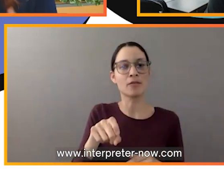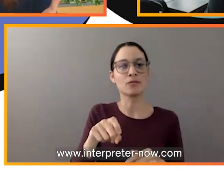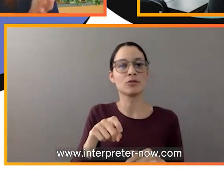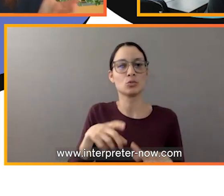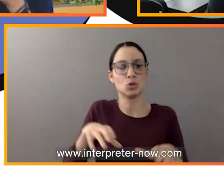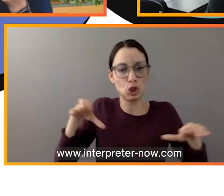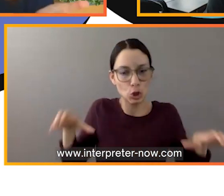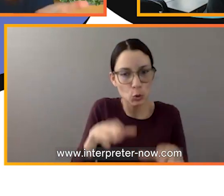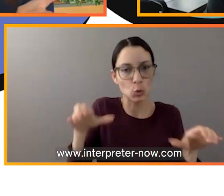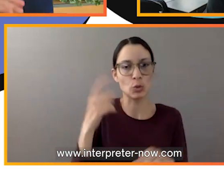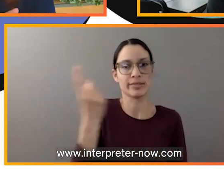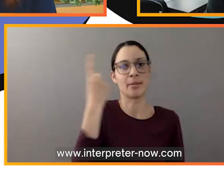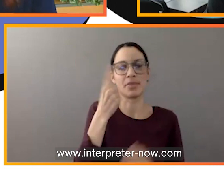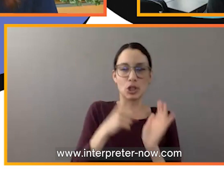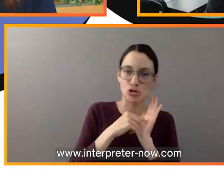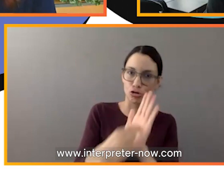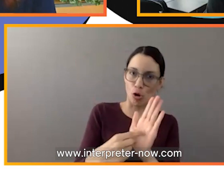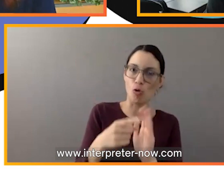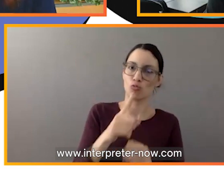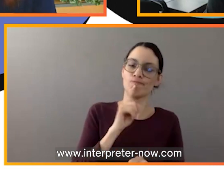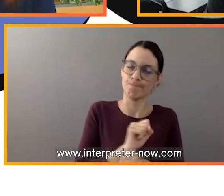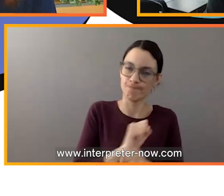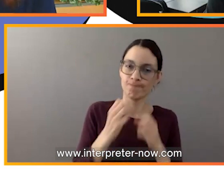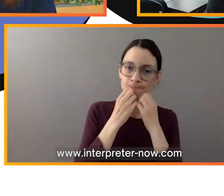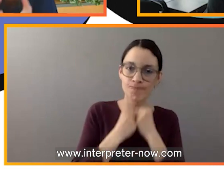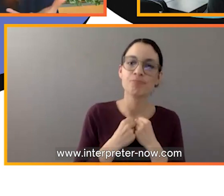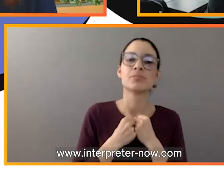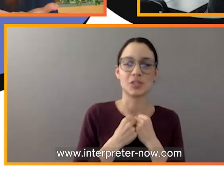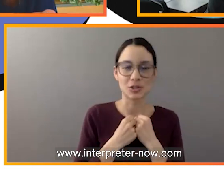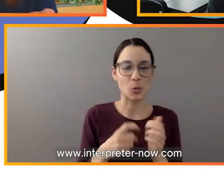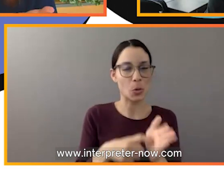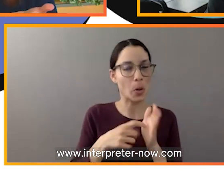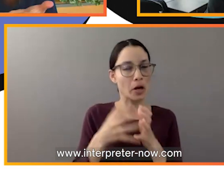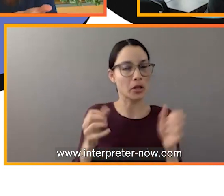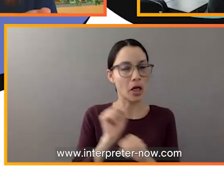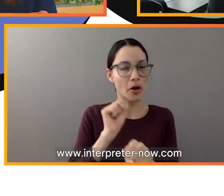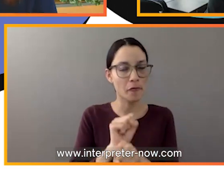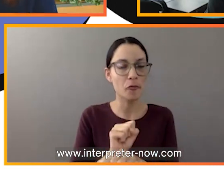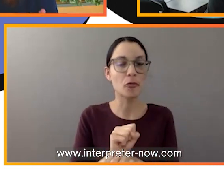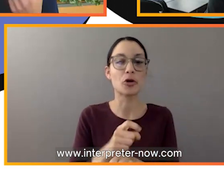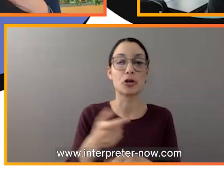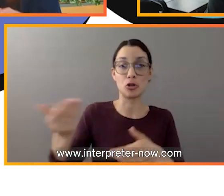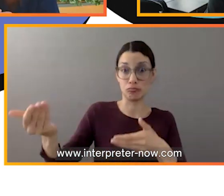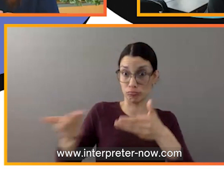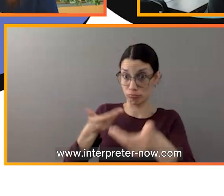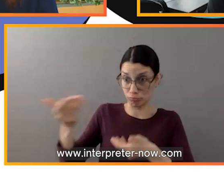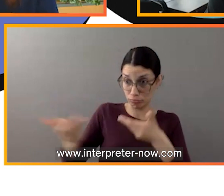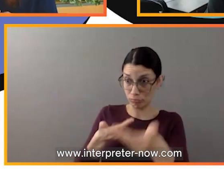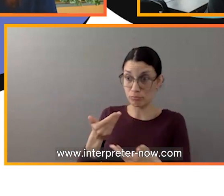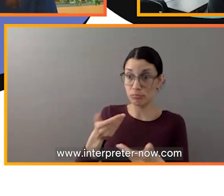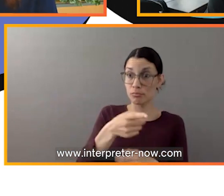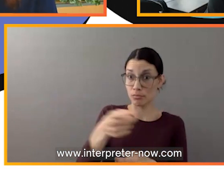So there's that work of, you bring in underrepresented talent, now you have to work to retain them,